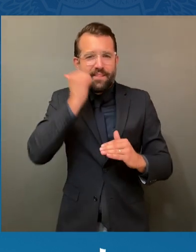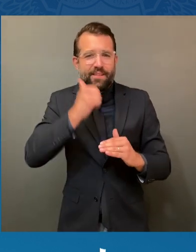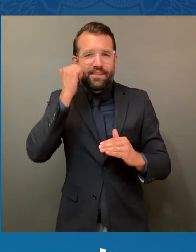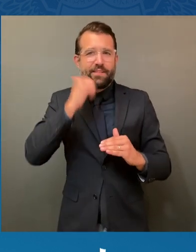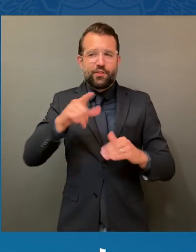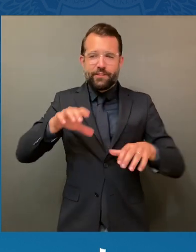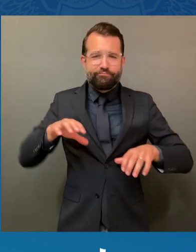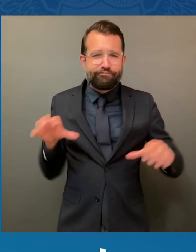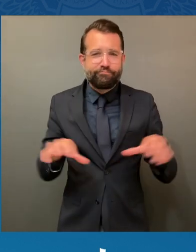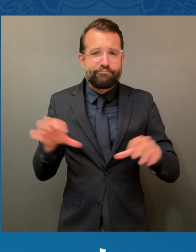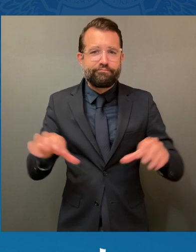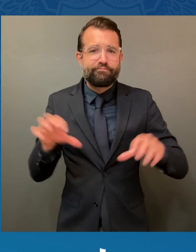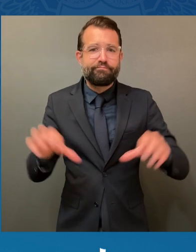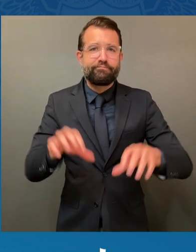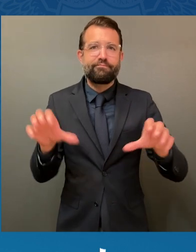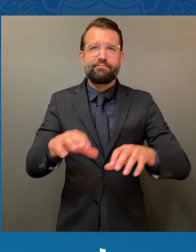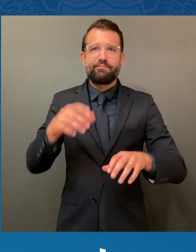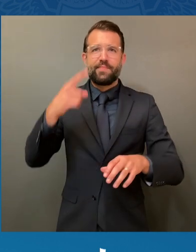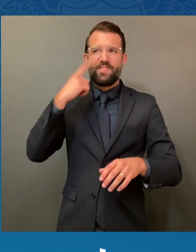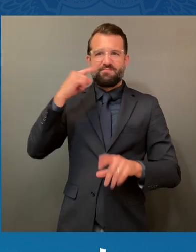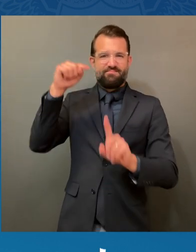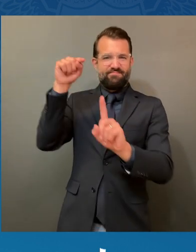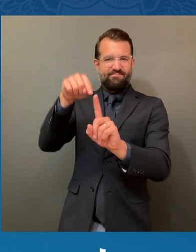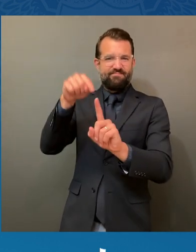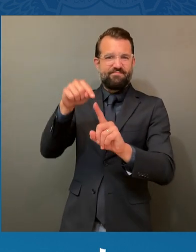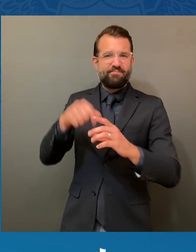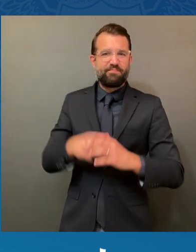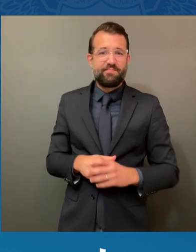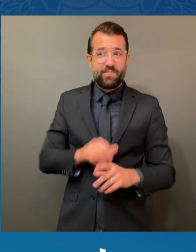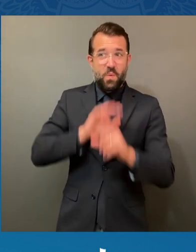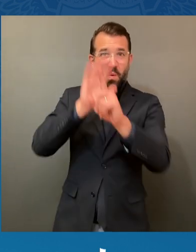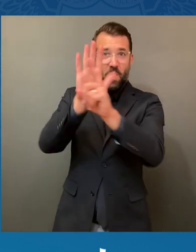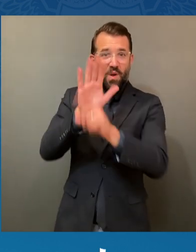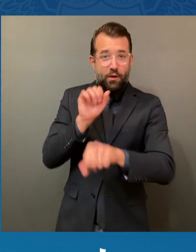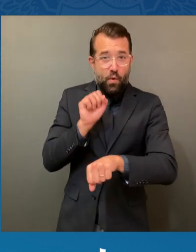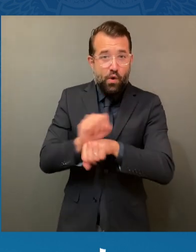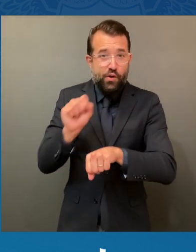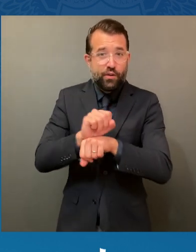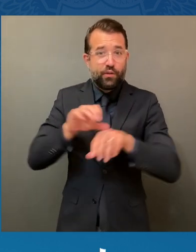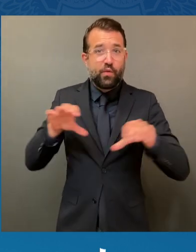Your work makes real the promise of America